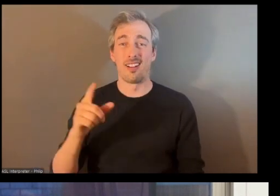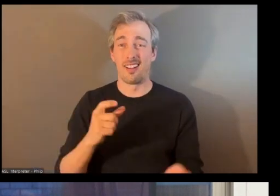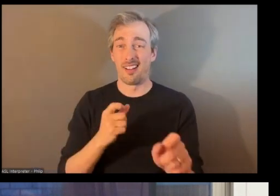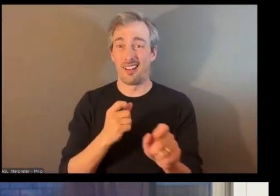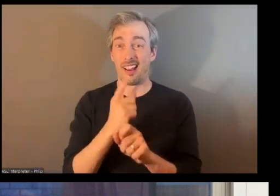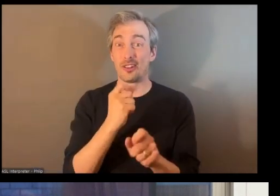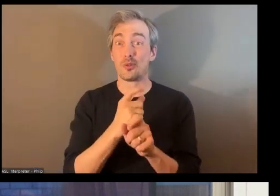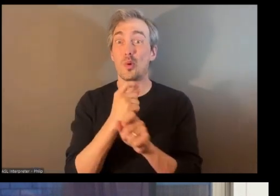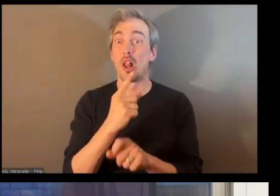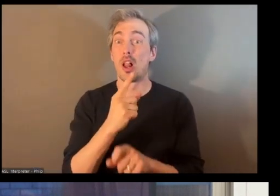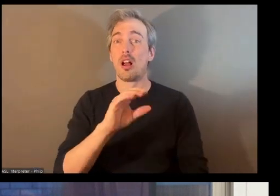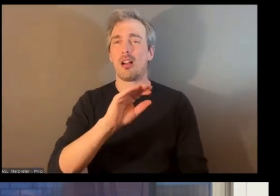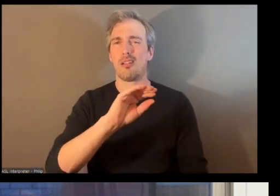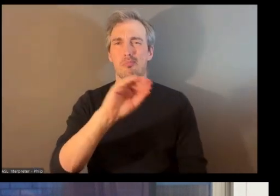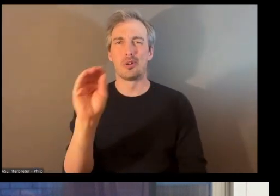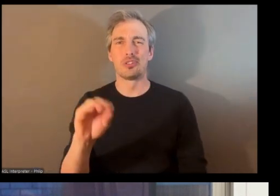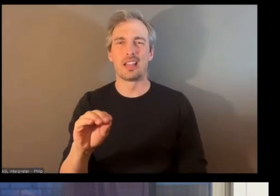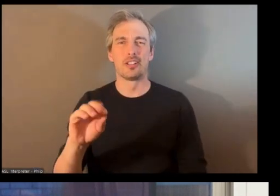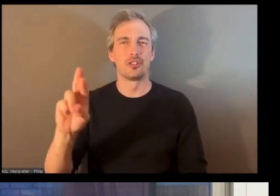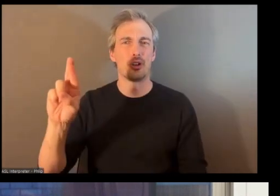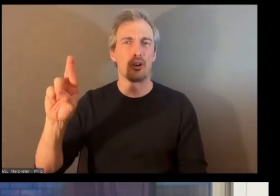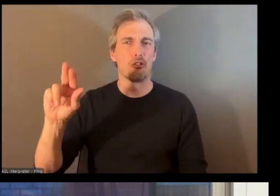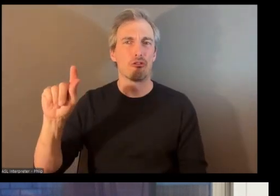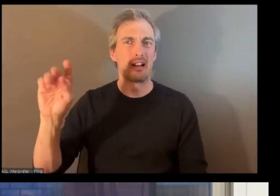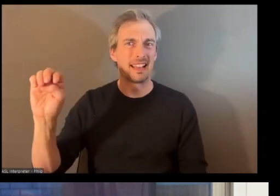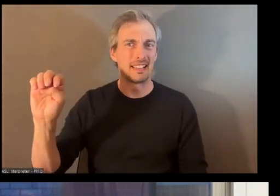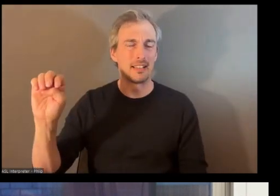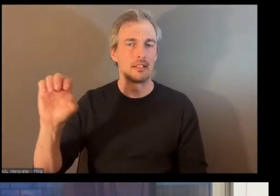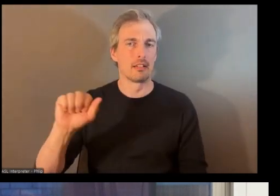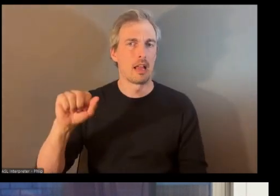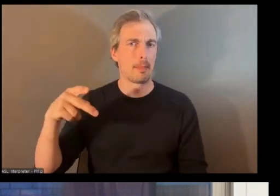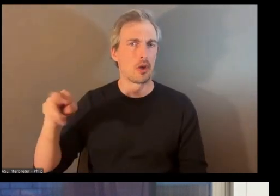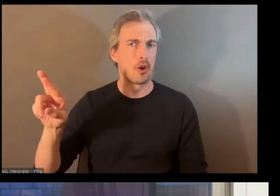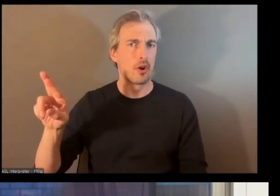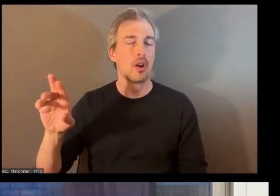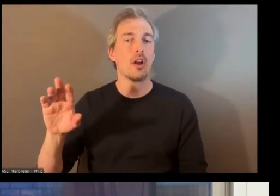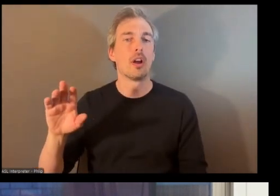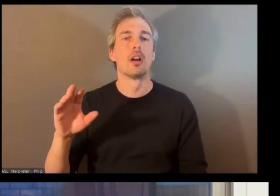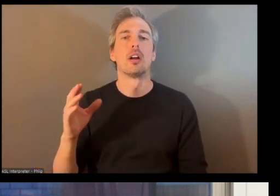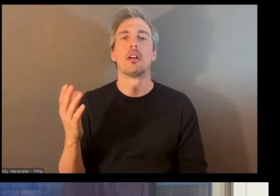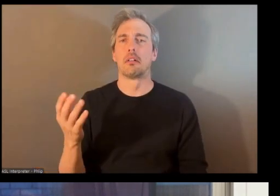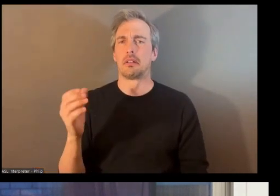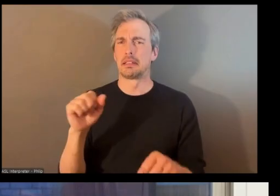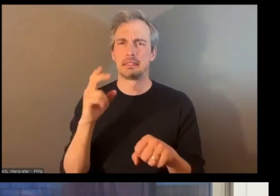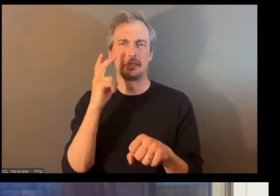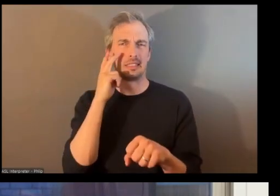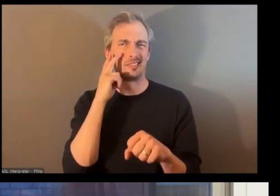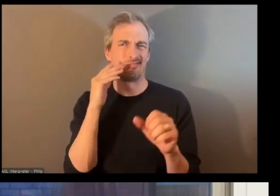you can see it so often in the states, in the ads for credit cards.